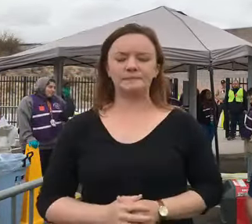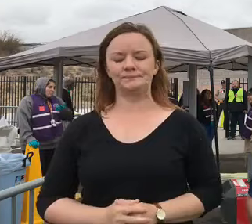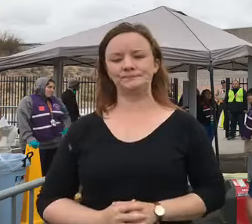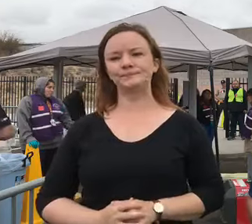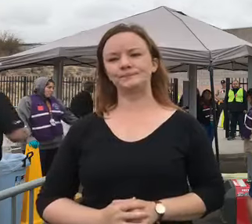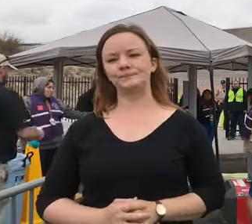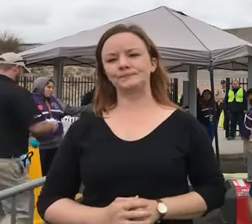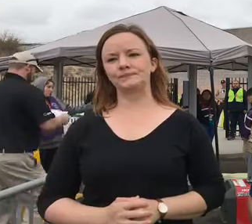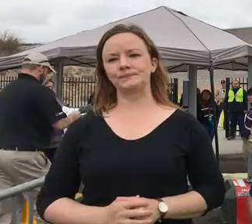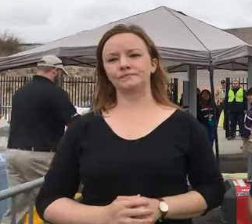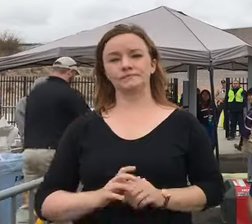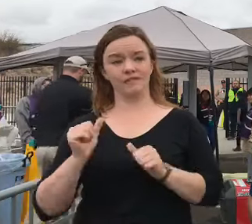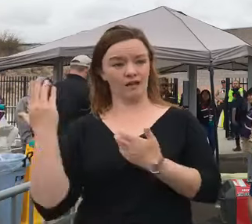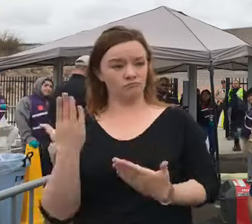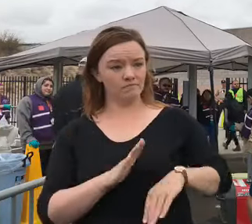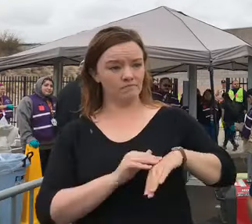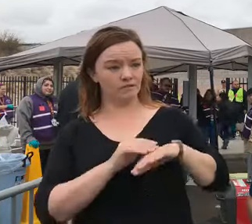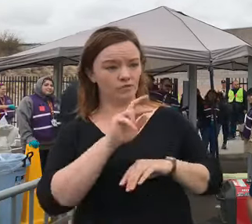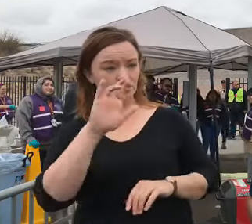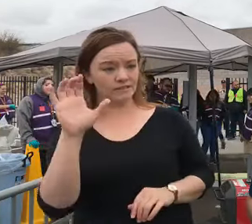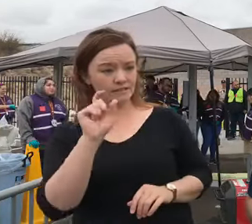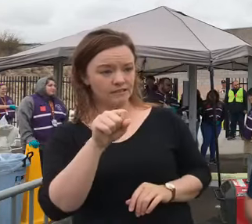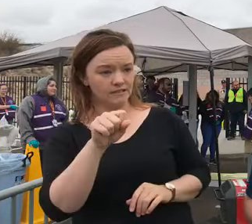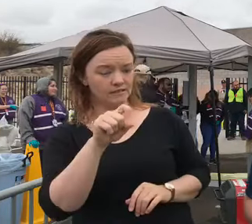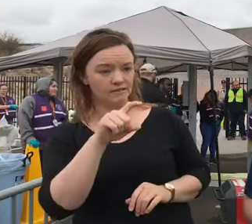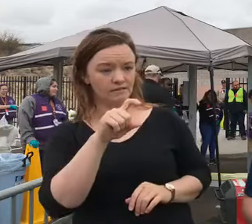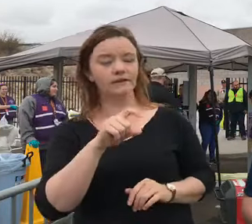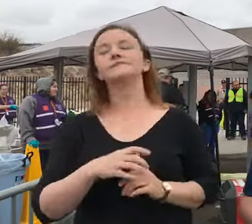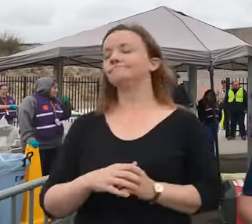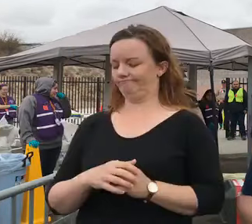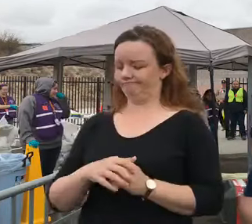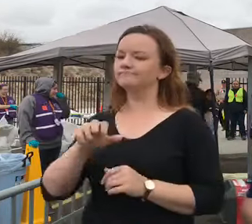Can I bring my pets to the reception and Care Center? Yeah absolutely so your pets